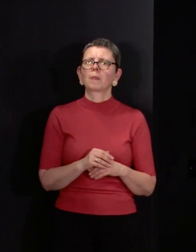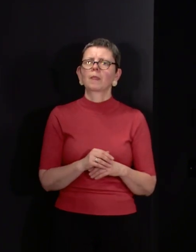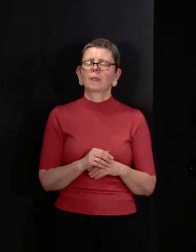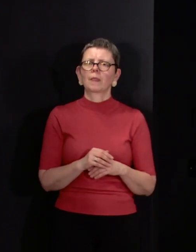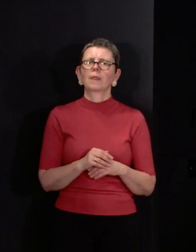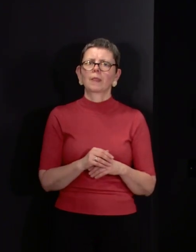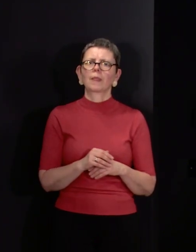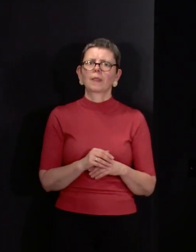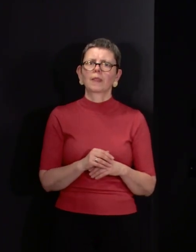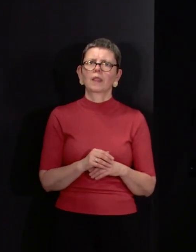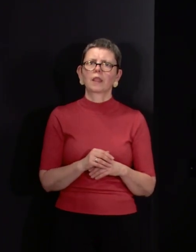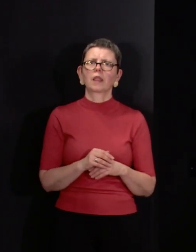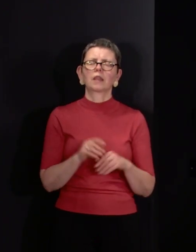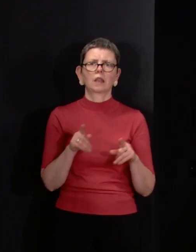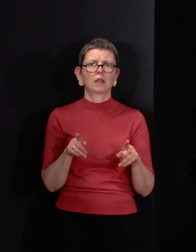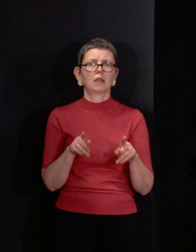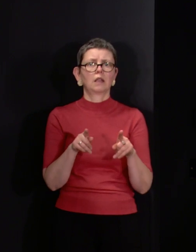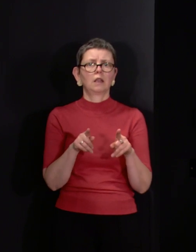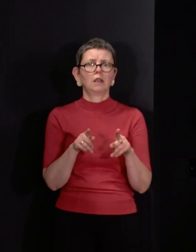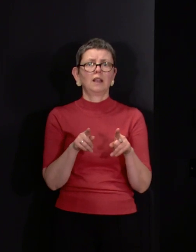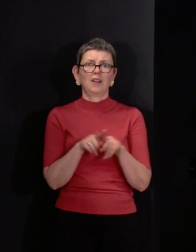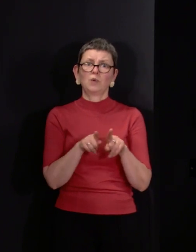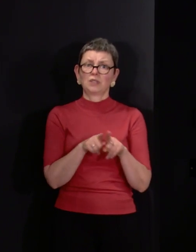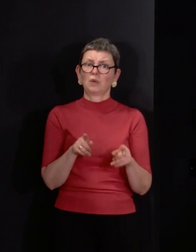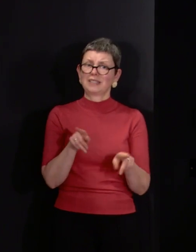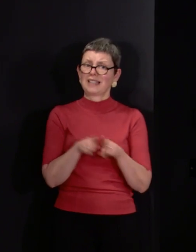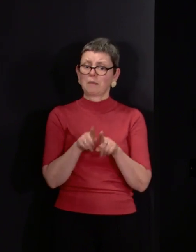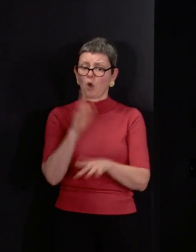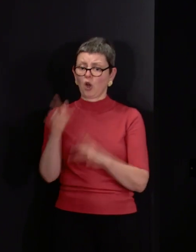vulnerability that people may be experiencing in the online space, where people have been